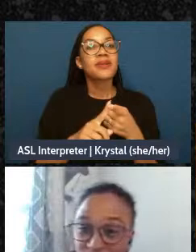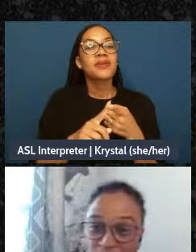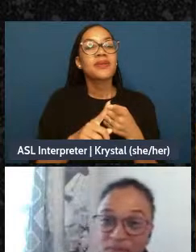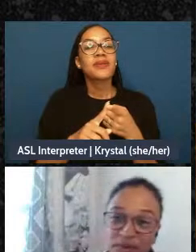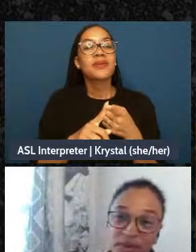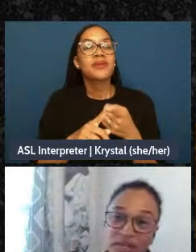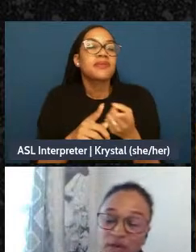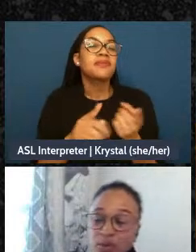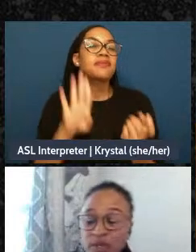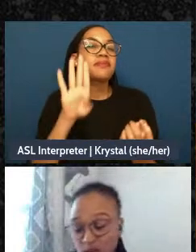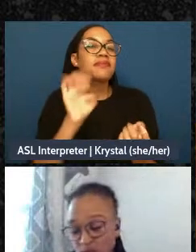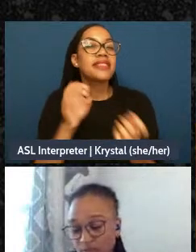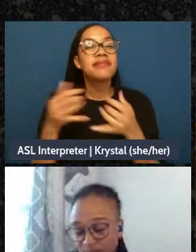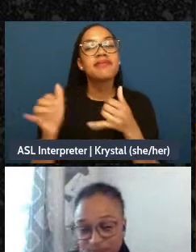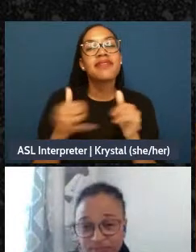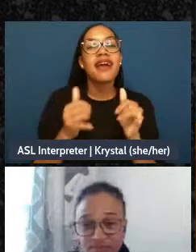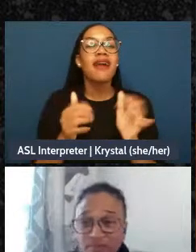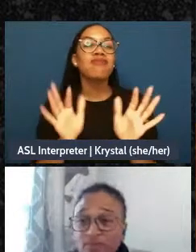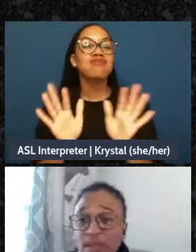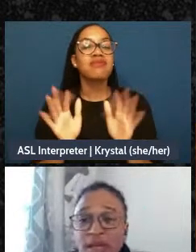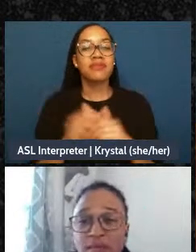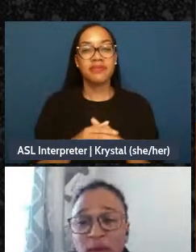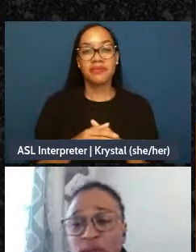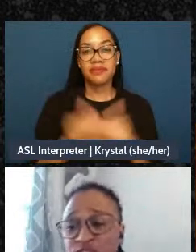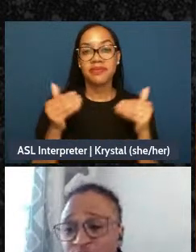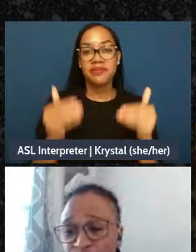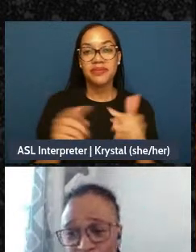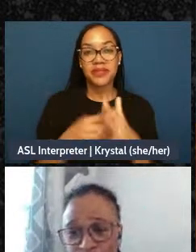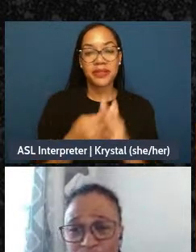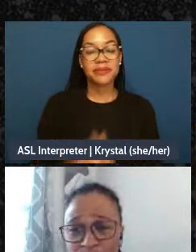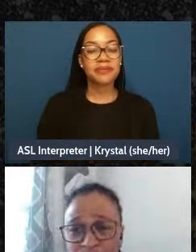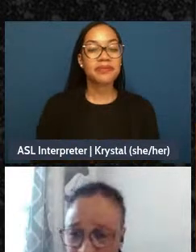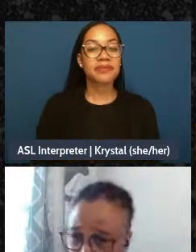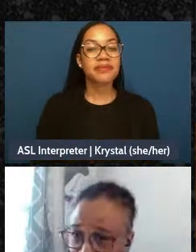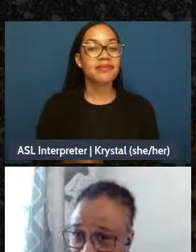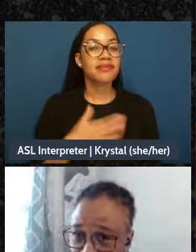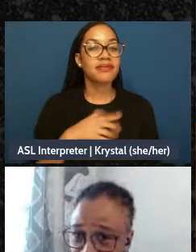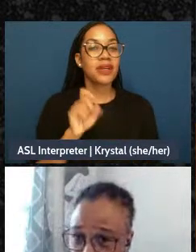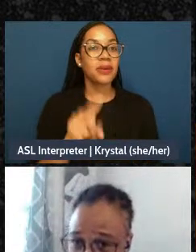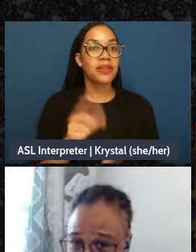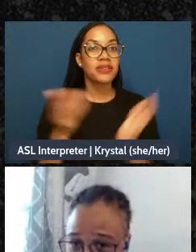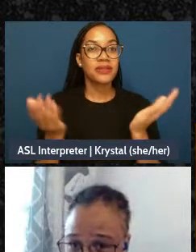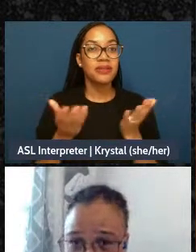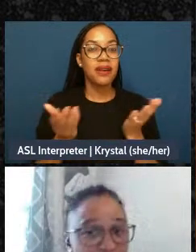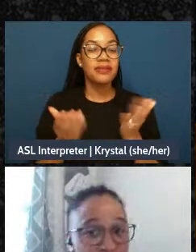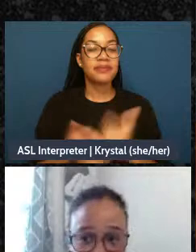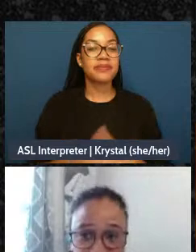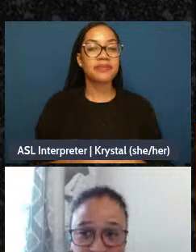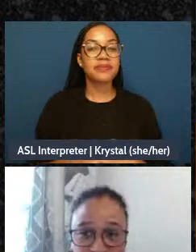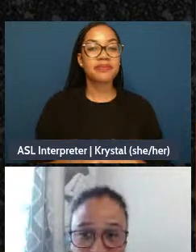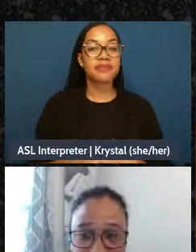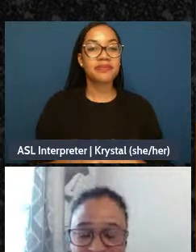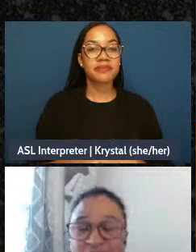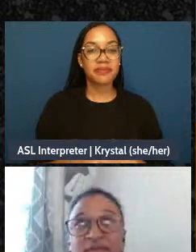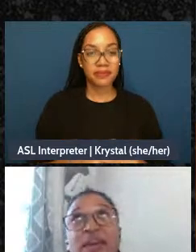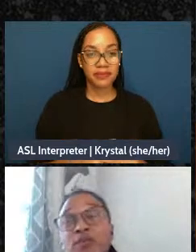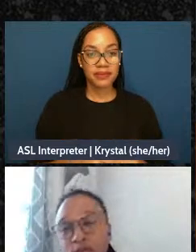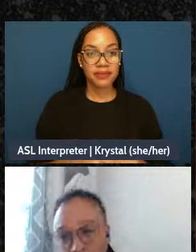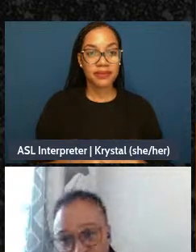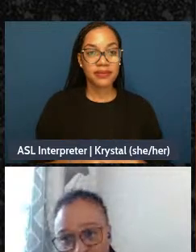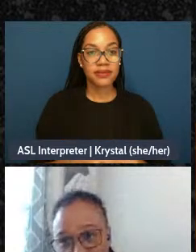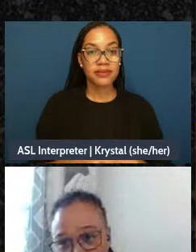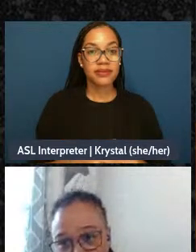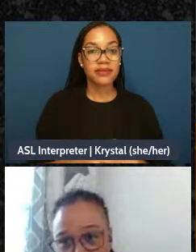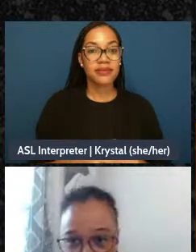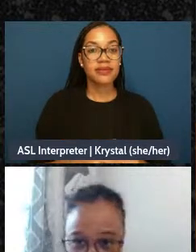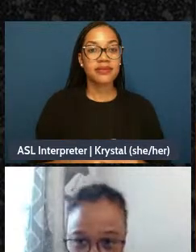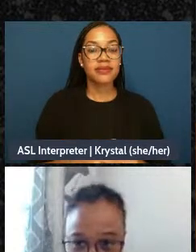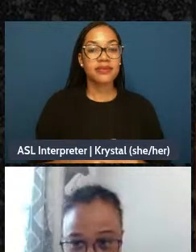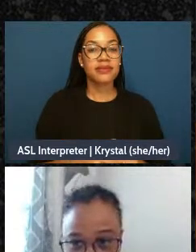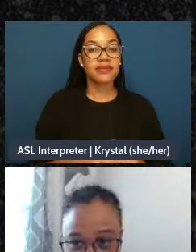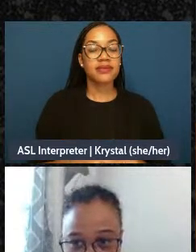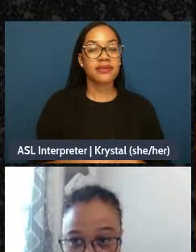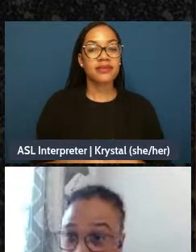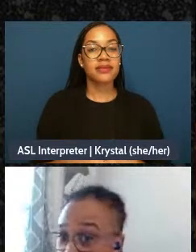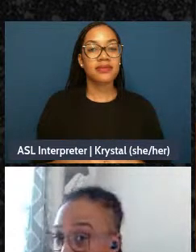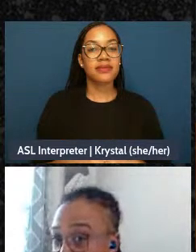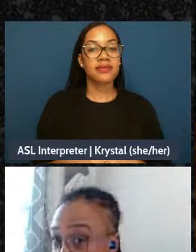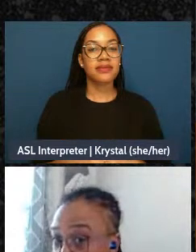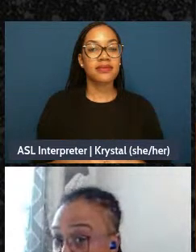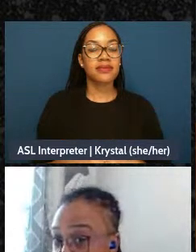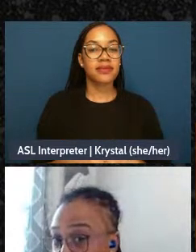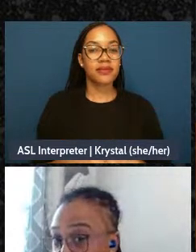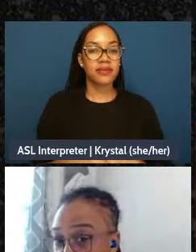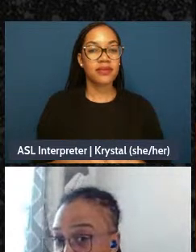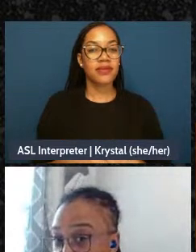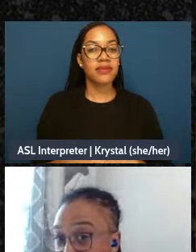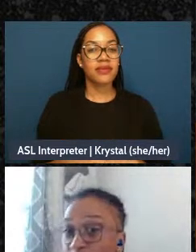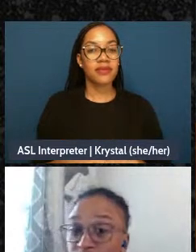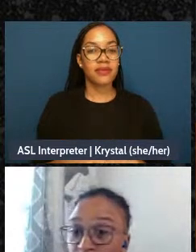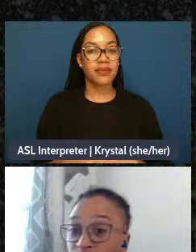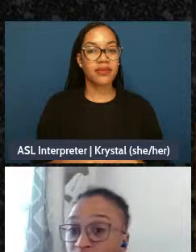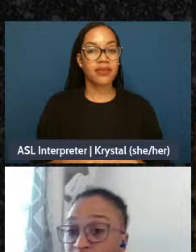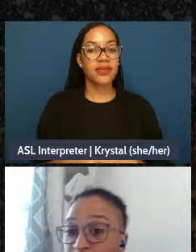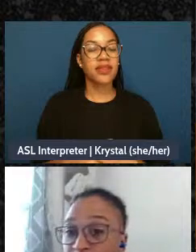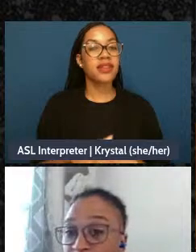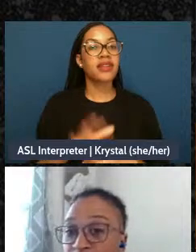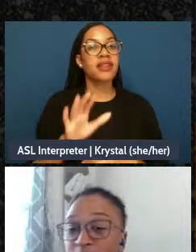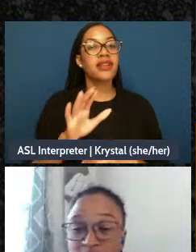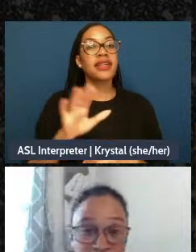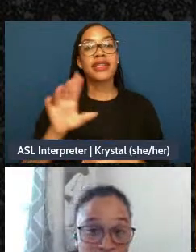So here we go, my question for you all is what is a favorite mad and or disabled character in media